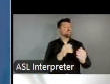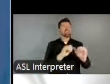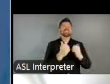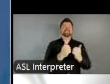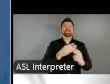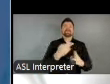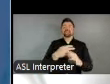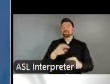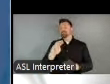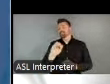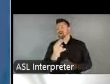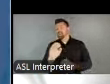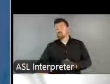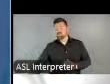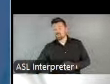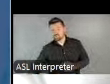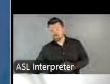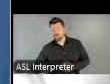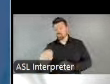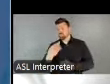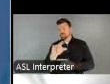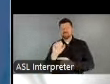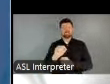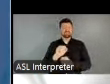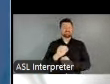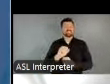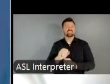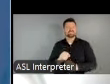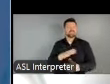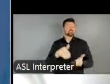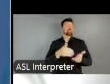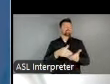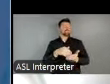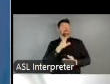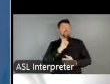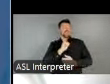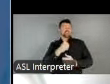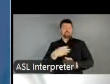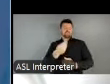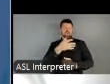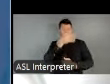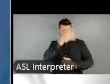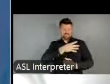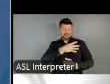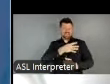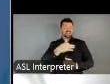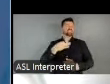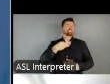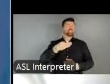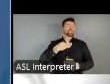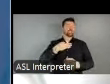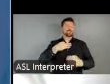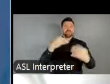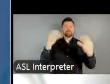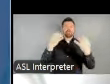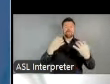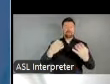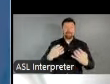I'm a middle-aged white male wearing a polka dot shirt, sitting in a hotel room in a very sunny and